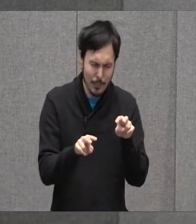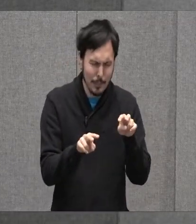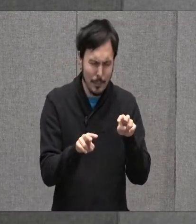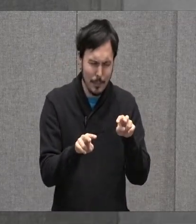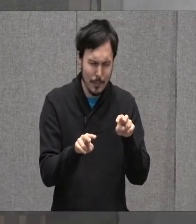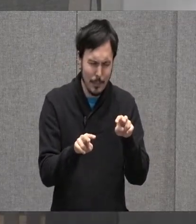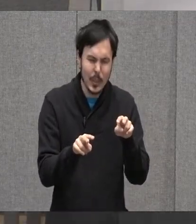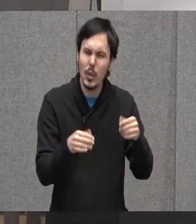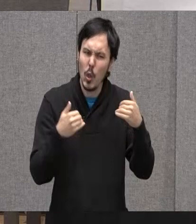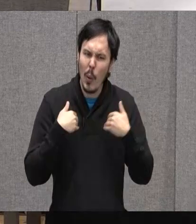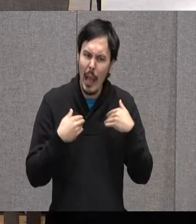Hmmm, no.